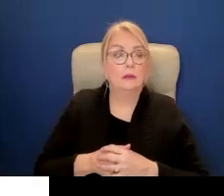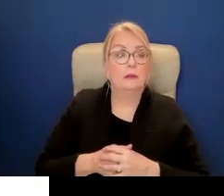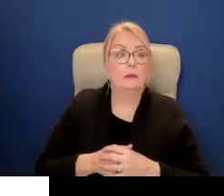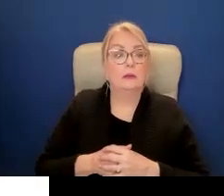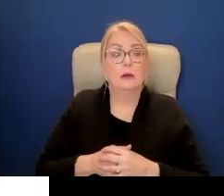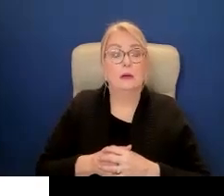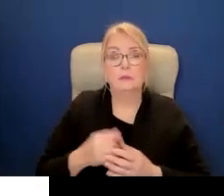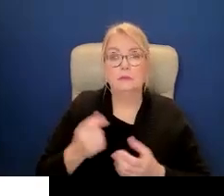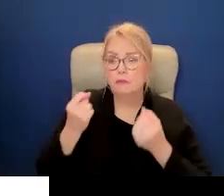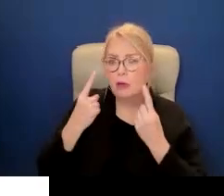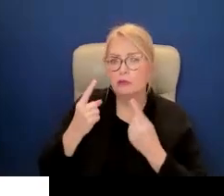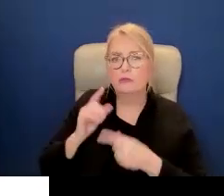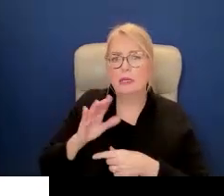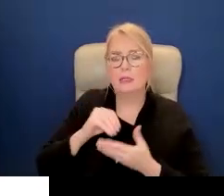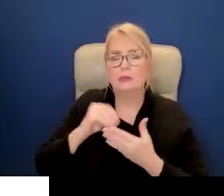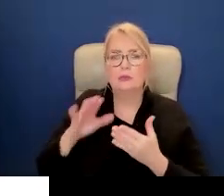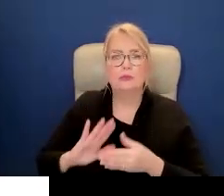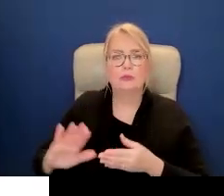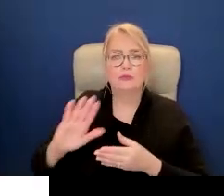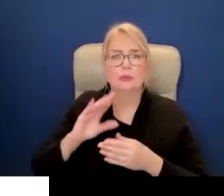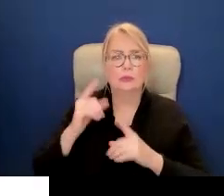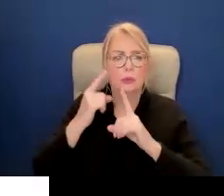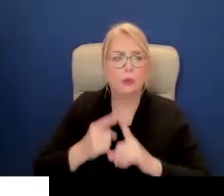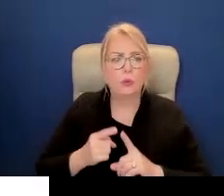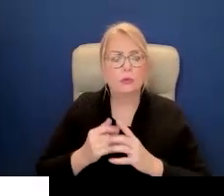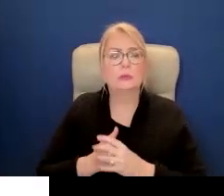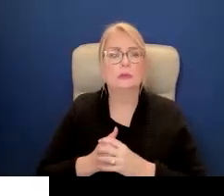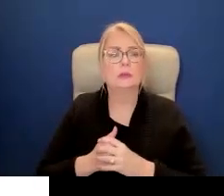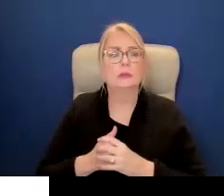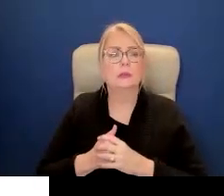Undocumented students face unique obstacles to financing their higher education. For instance.